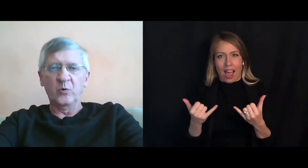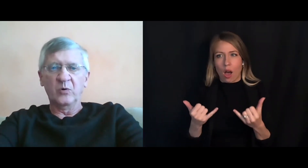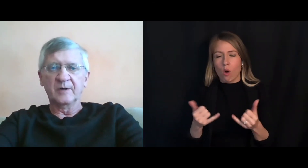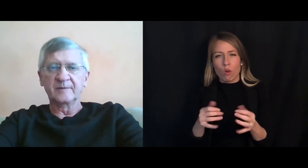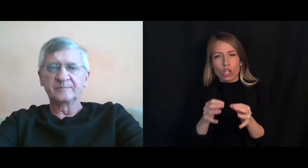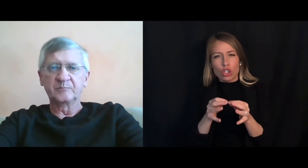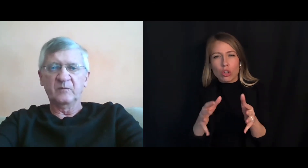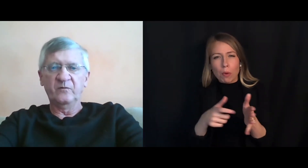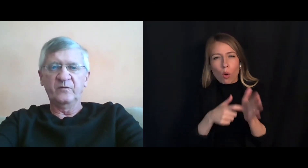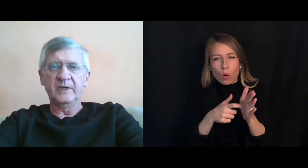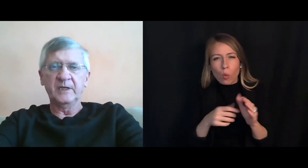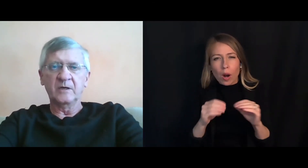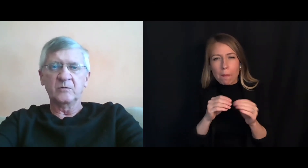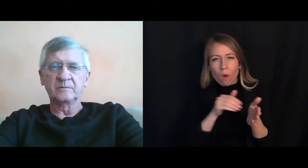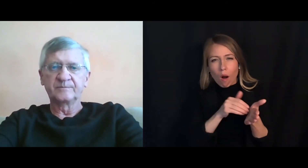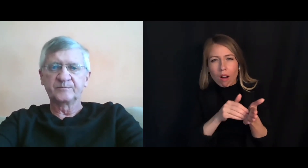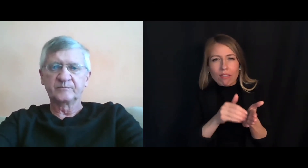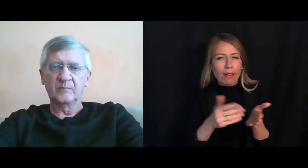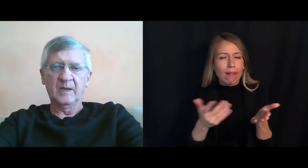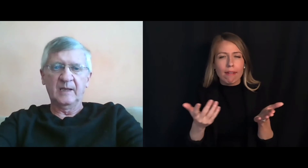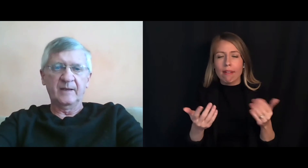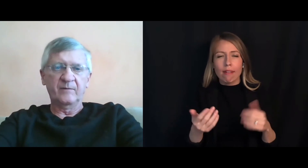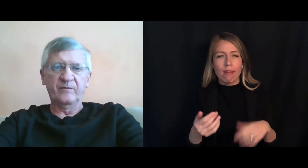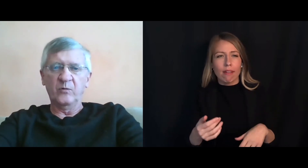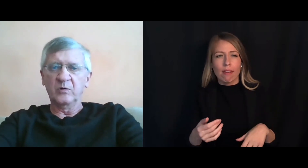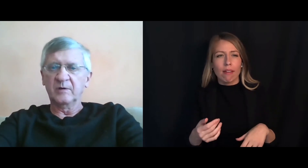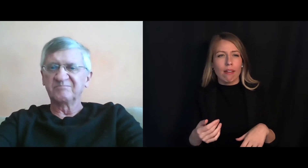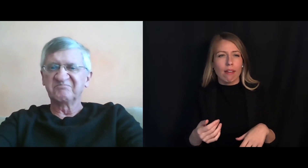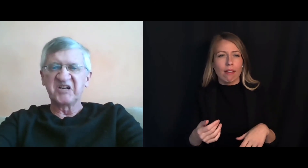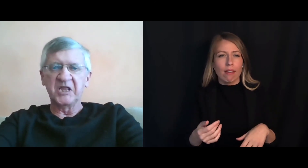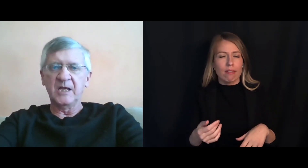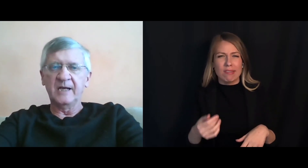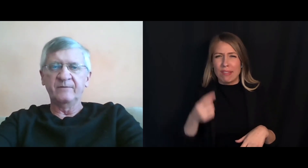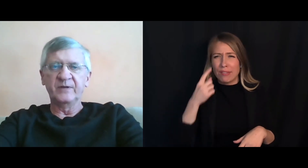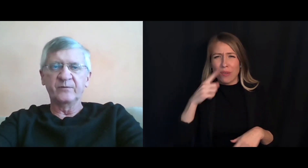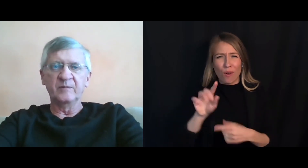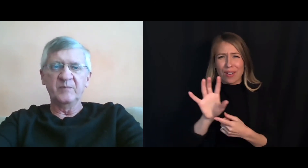for video, for a lot of different means